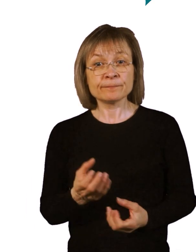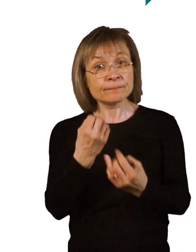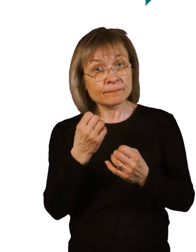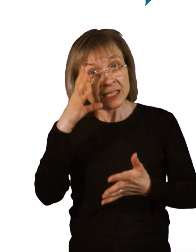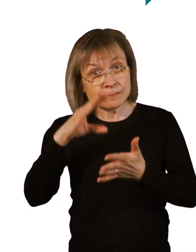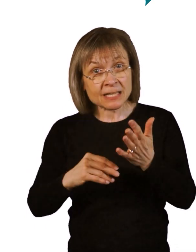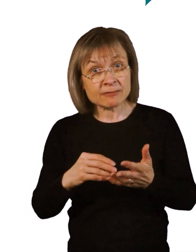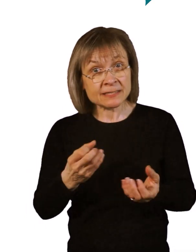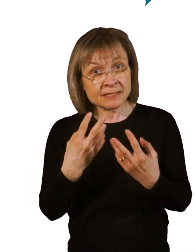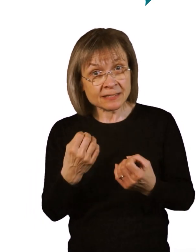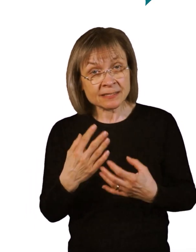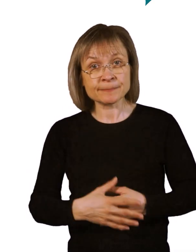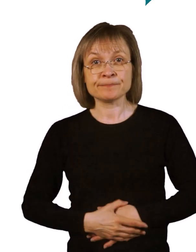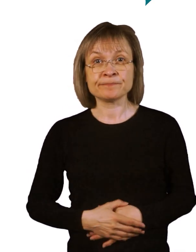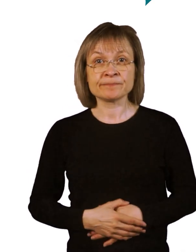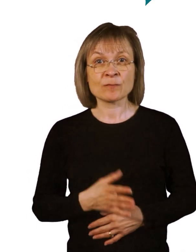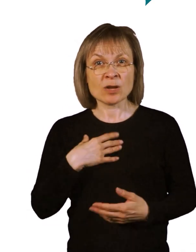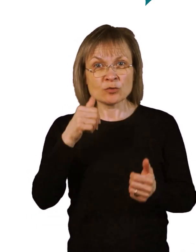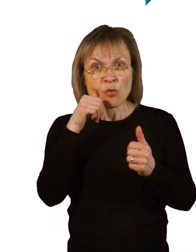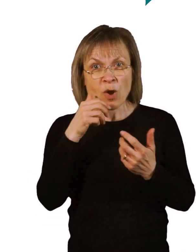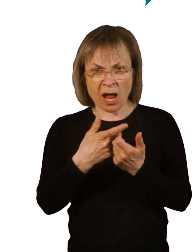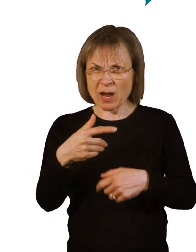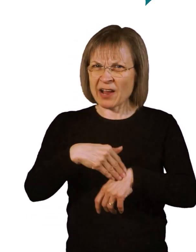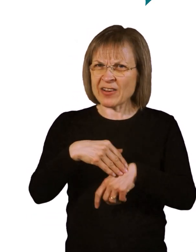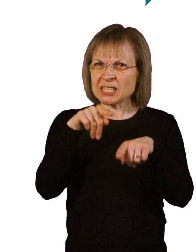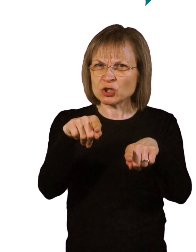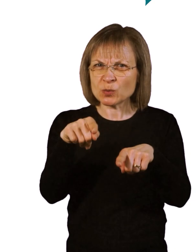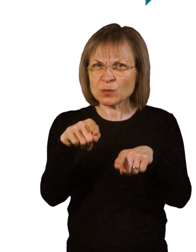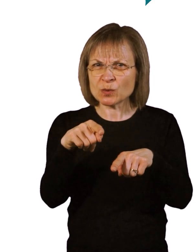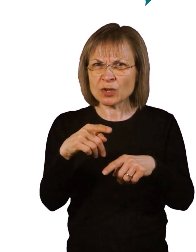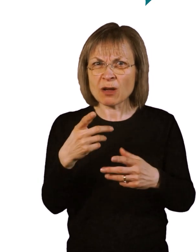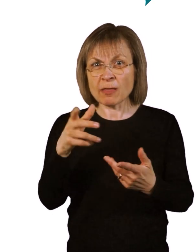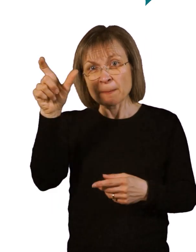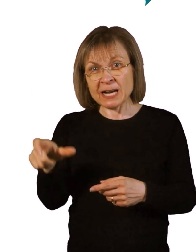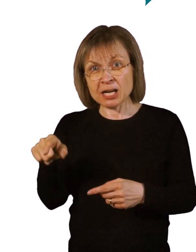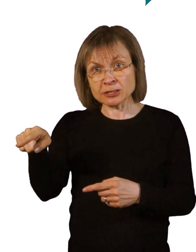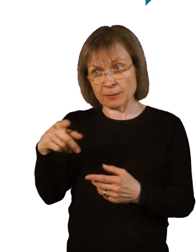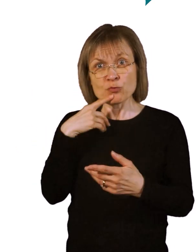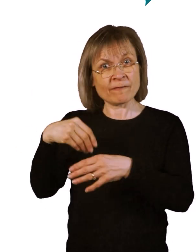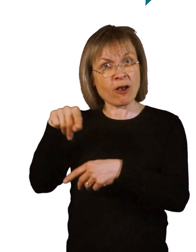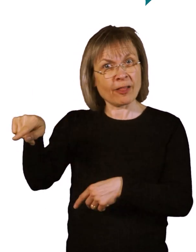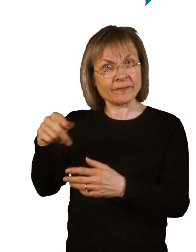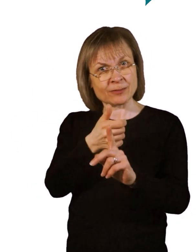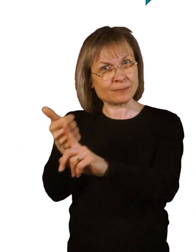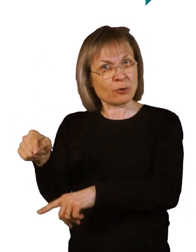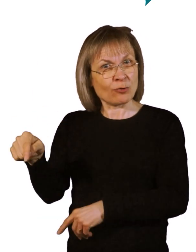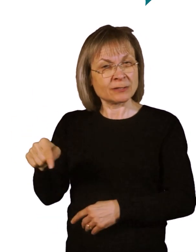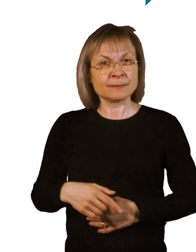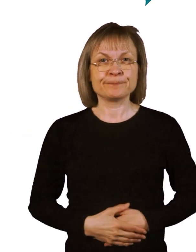After telling us about your experiences we would like to hear about the impact these experiences had on you or the person you are helping to take part,